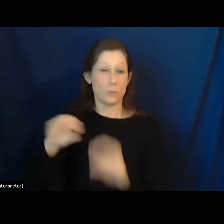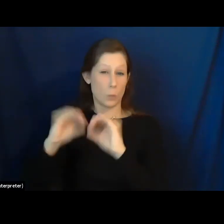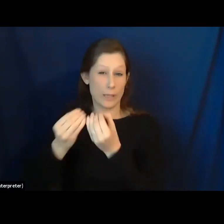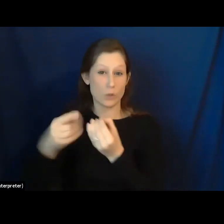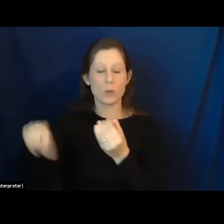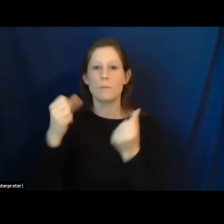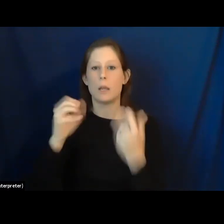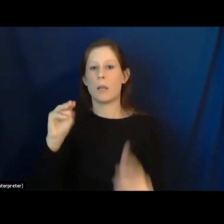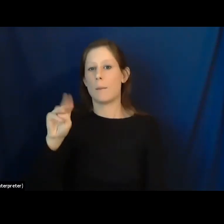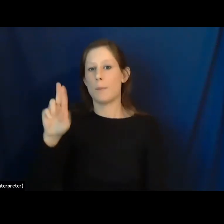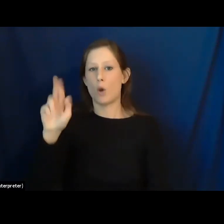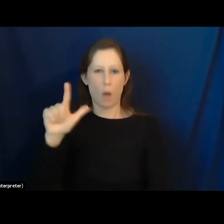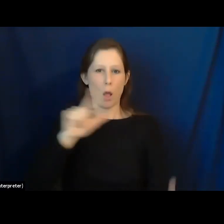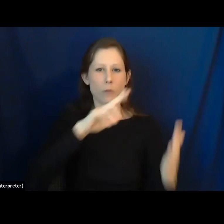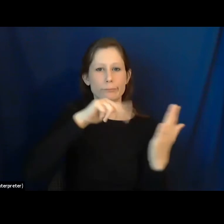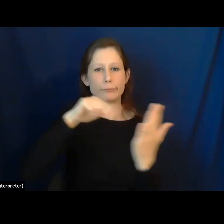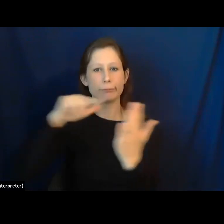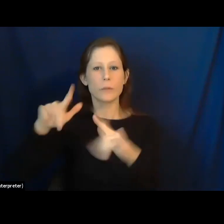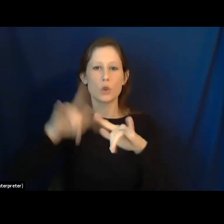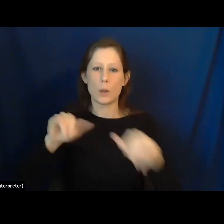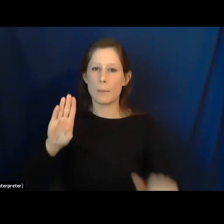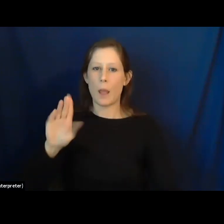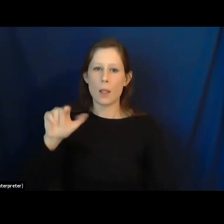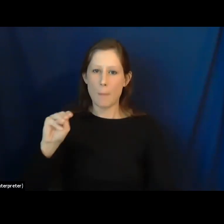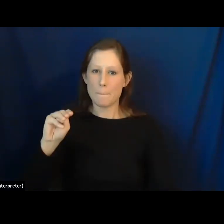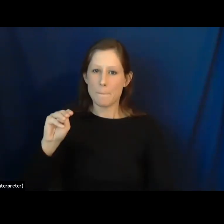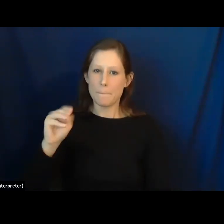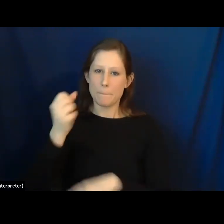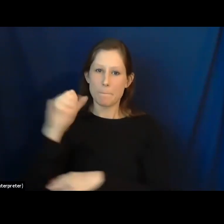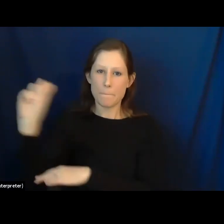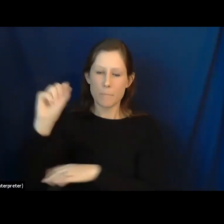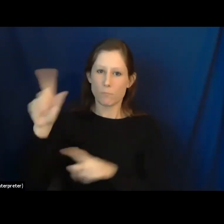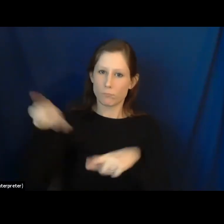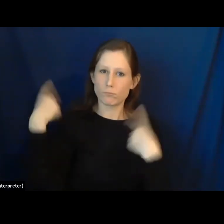Lives Matter protests over the summer. We partnered with them to bring on 14 individual